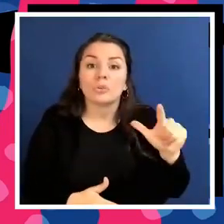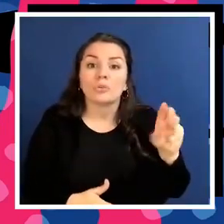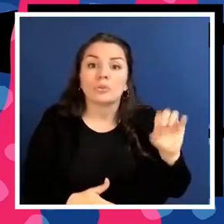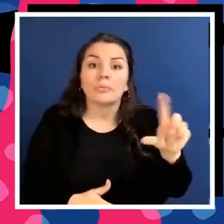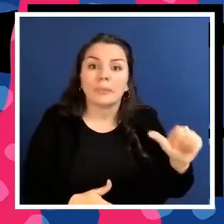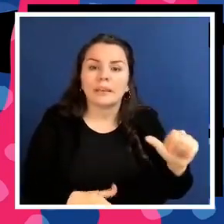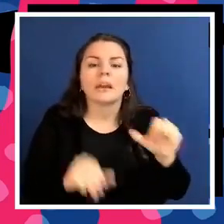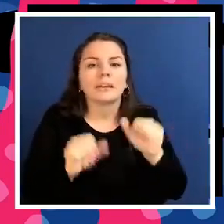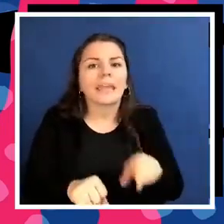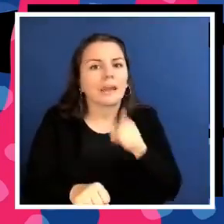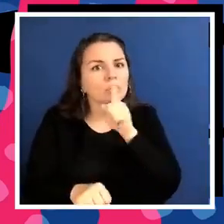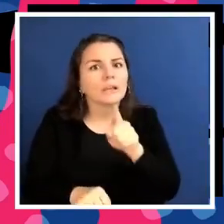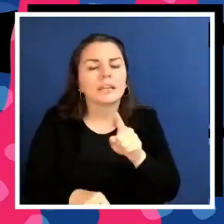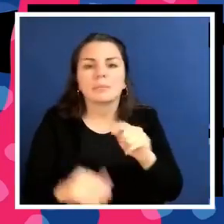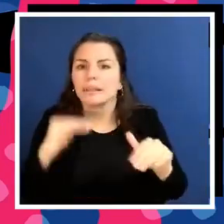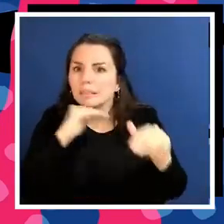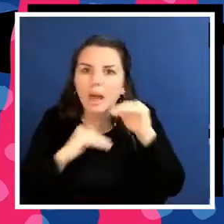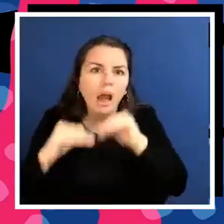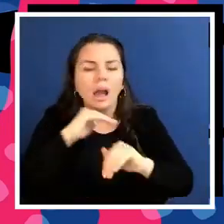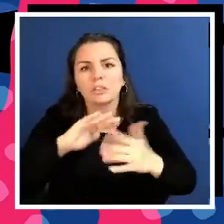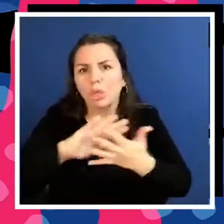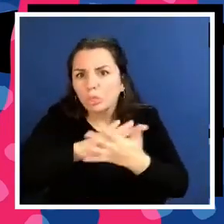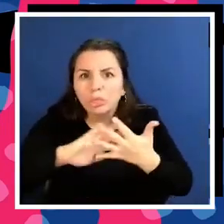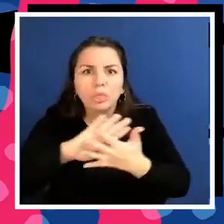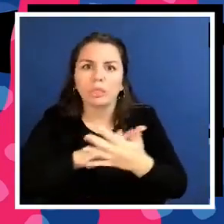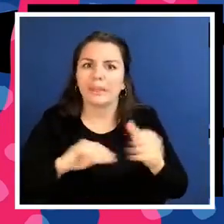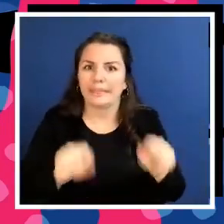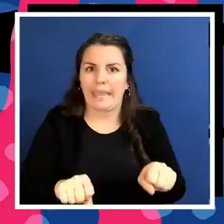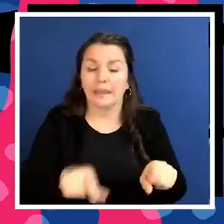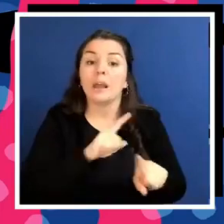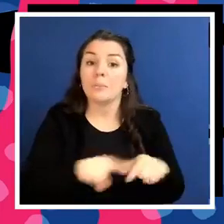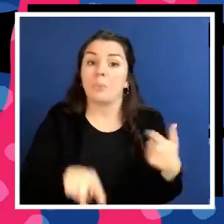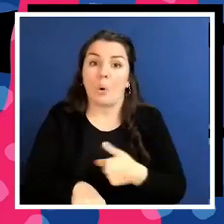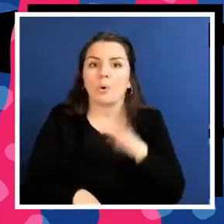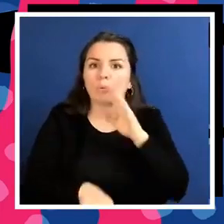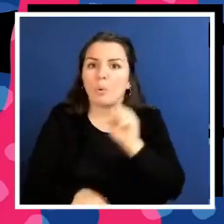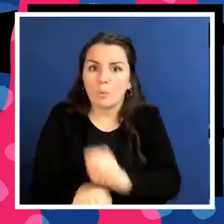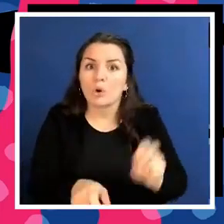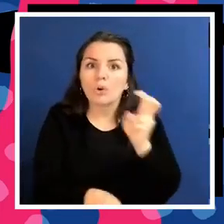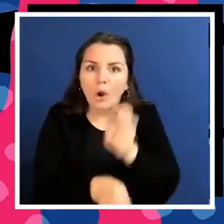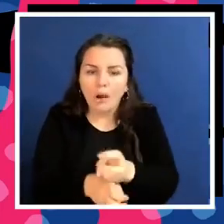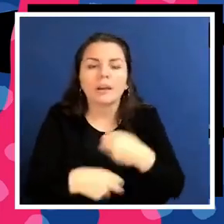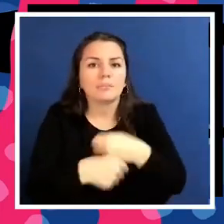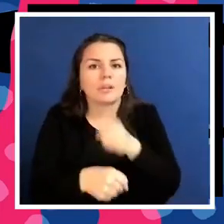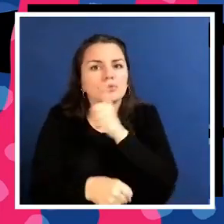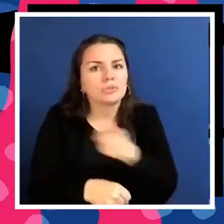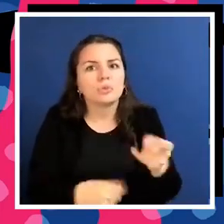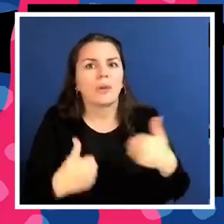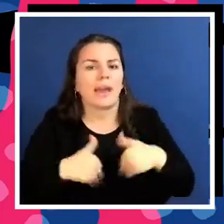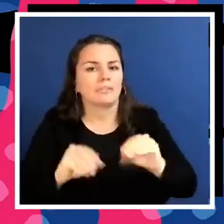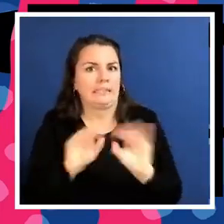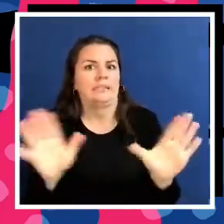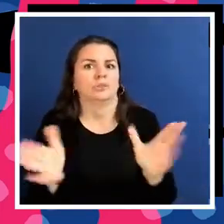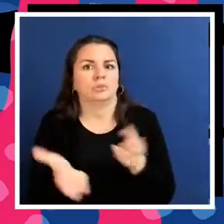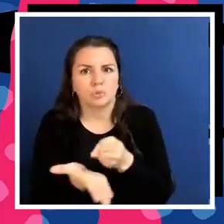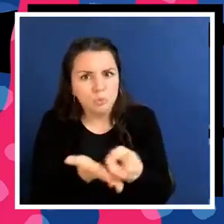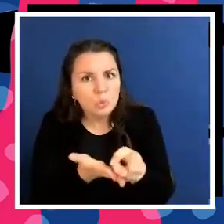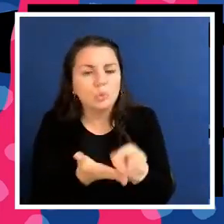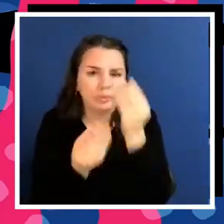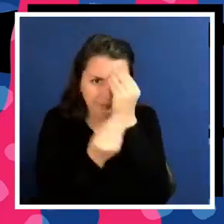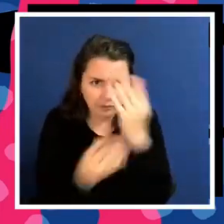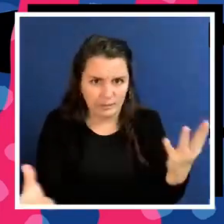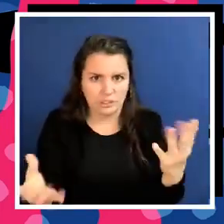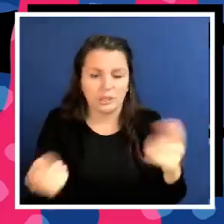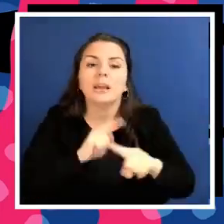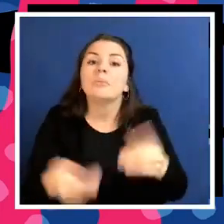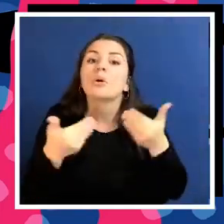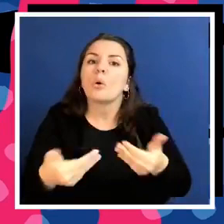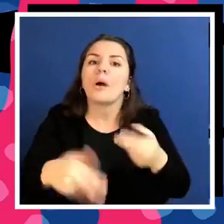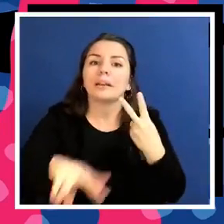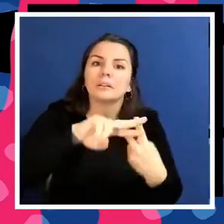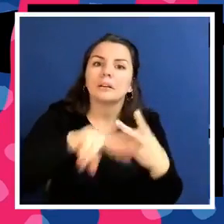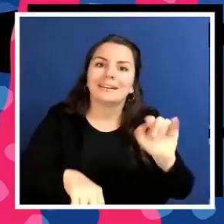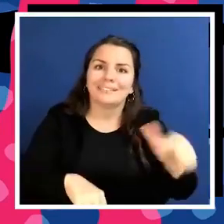LET'S BE REAL, WE KNOW ALL TOO